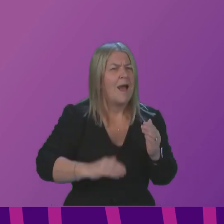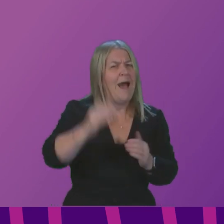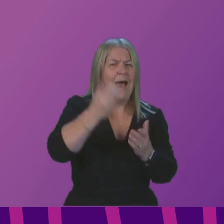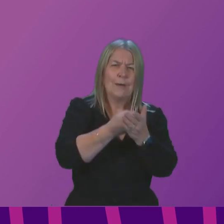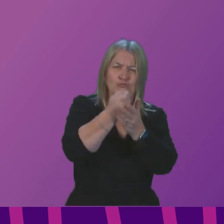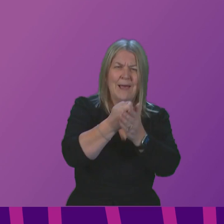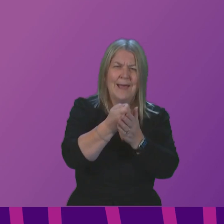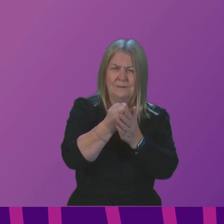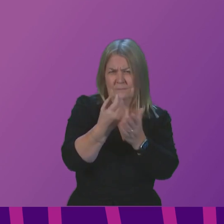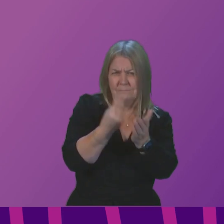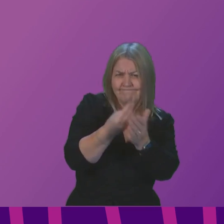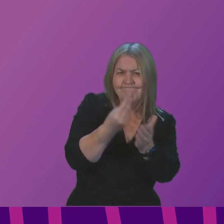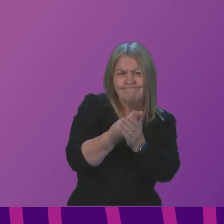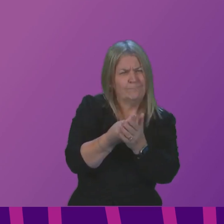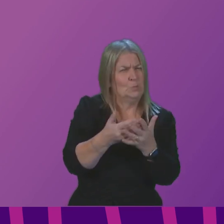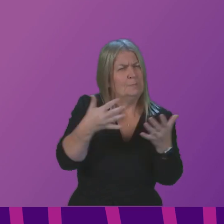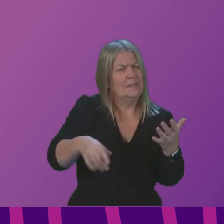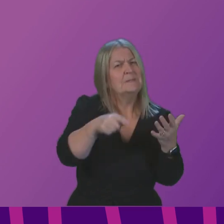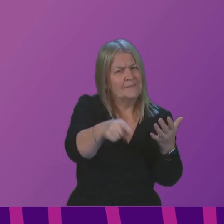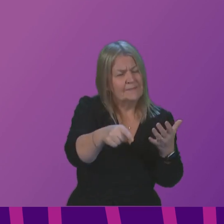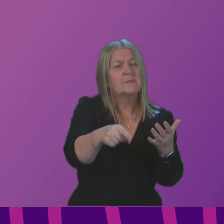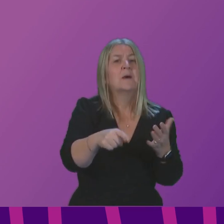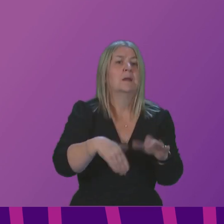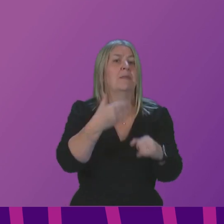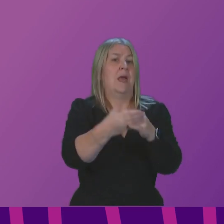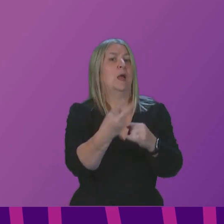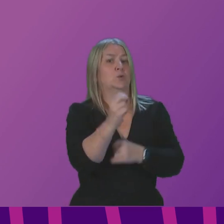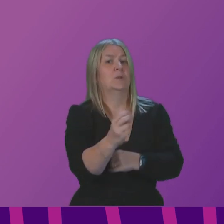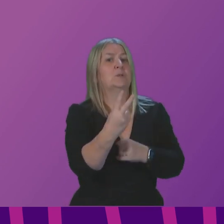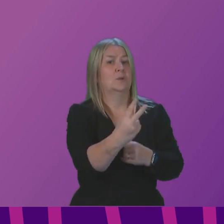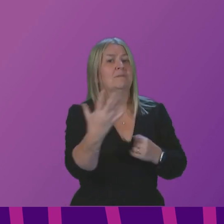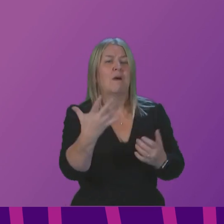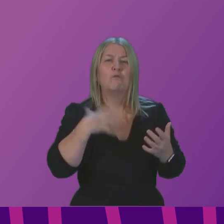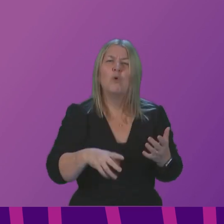system of rent controls by the end of 2025 and to introducing a new deal for tenants,